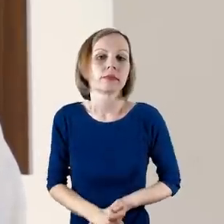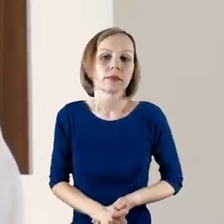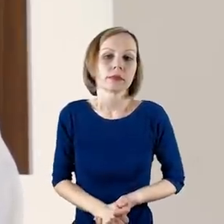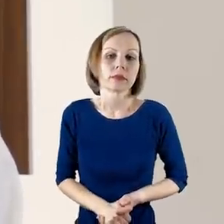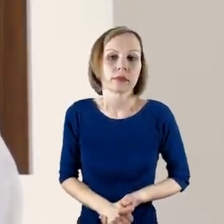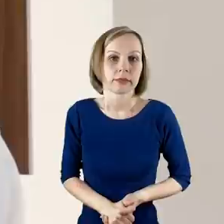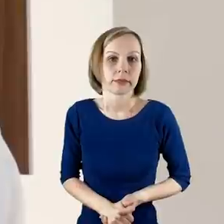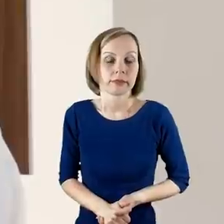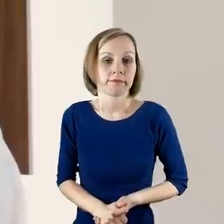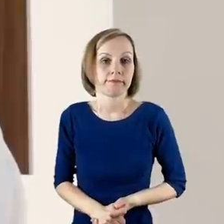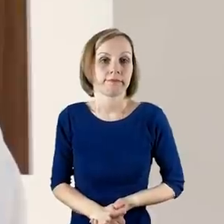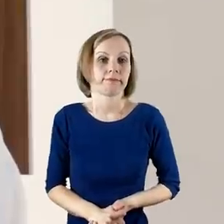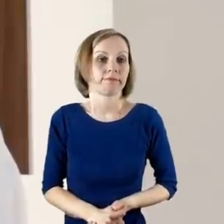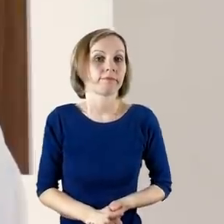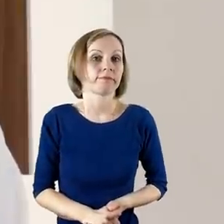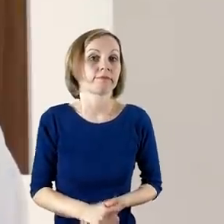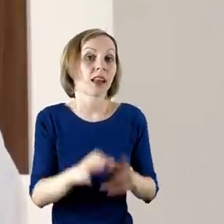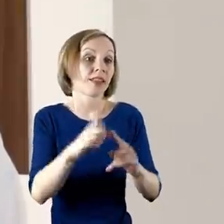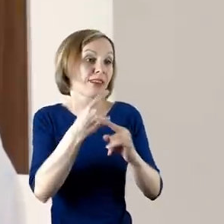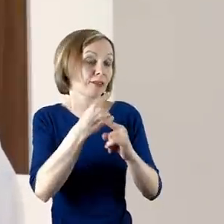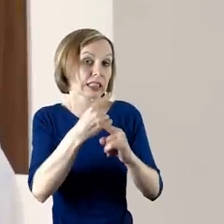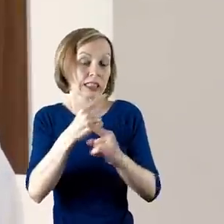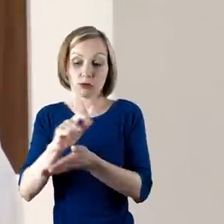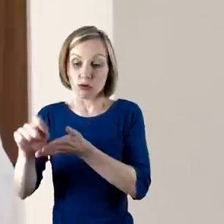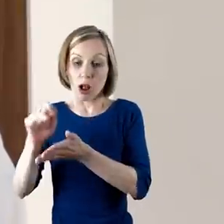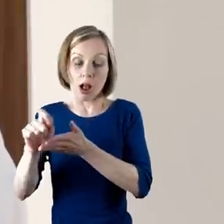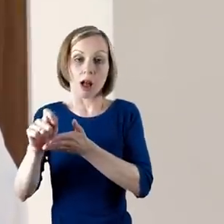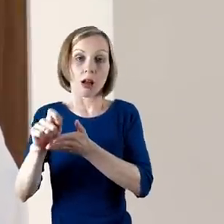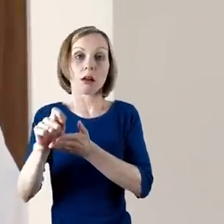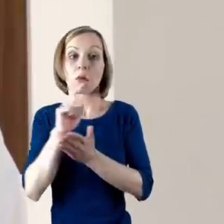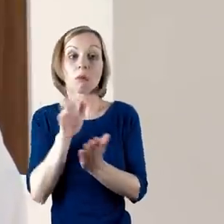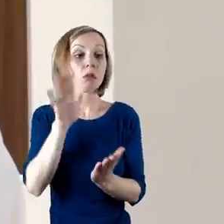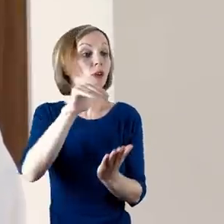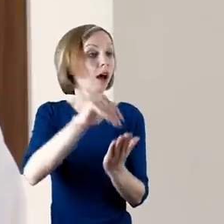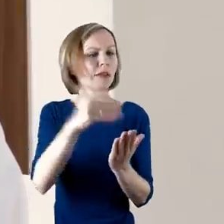Now when the Pharisees and some of the scribes who had come from Jerusalem gathered around him,